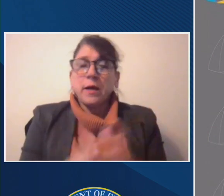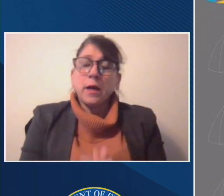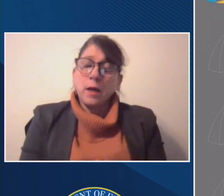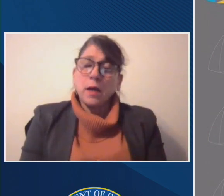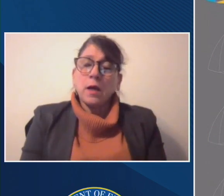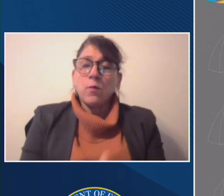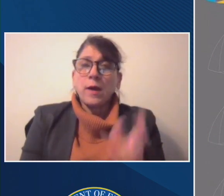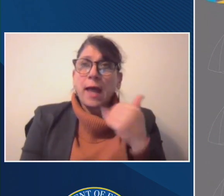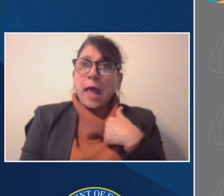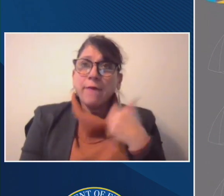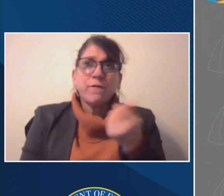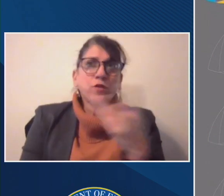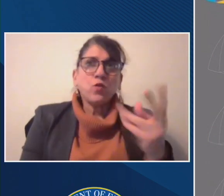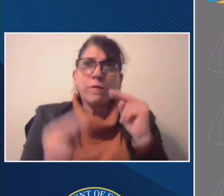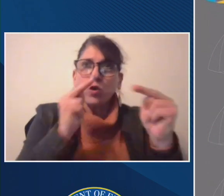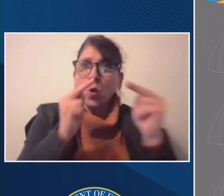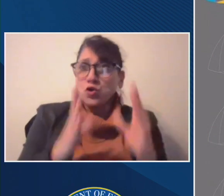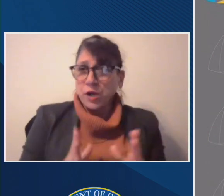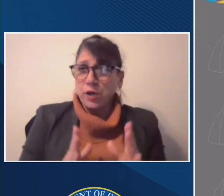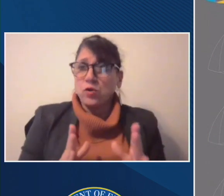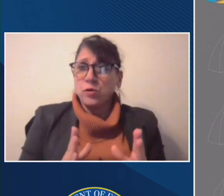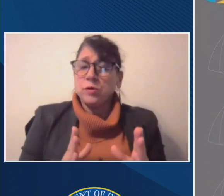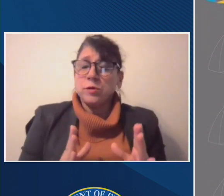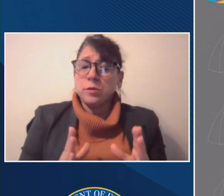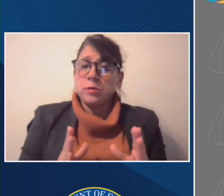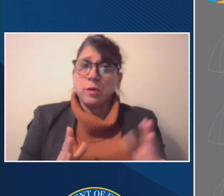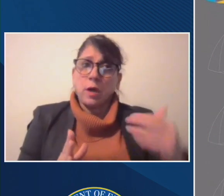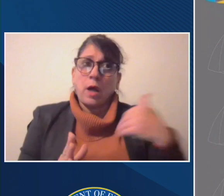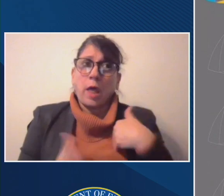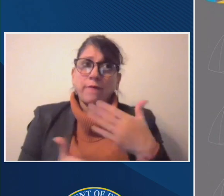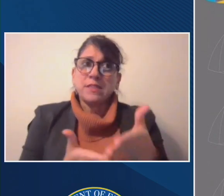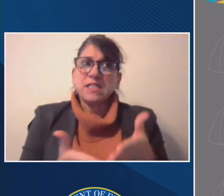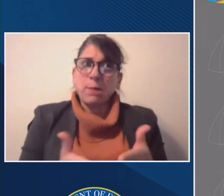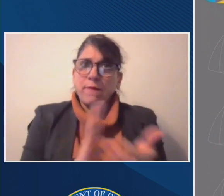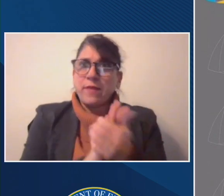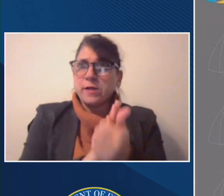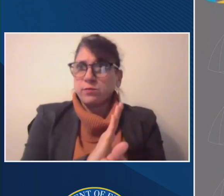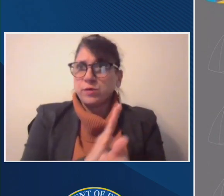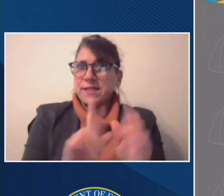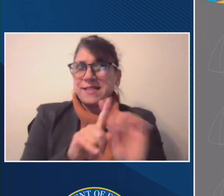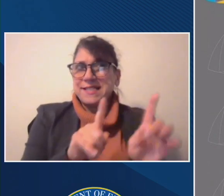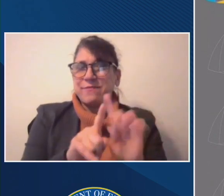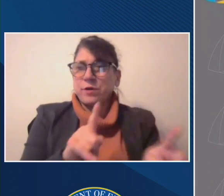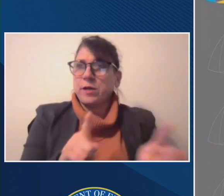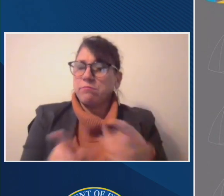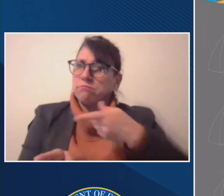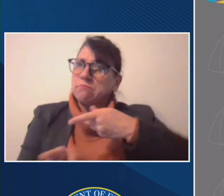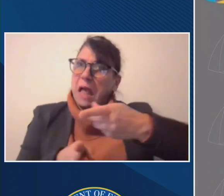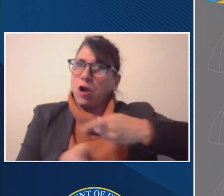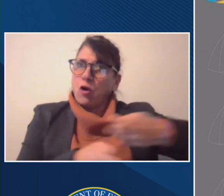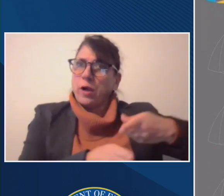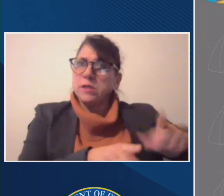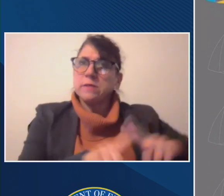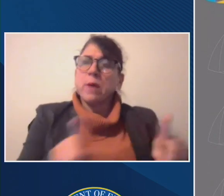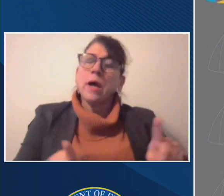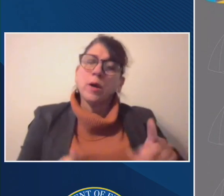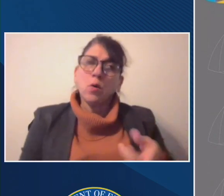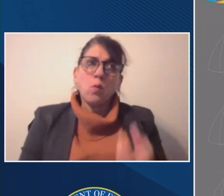negotiators that have some of this expertise in different areas, but I think there's one who may be tied more toward